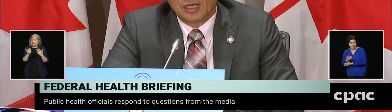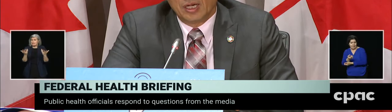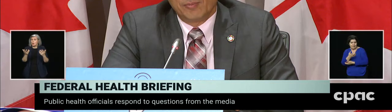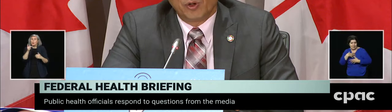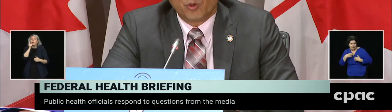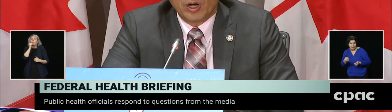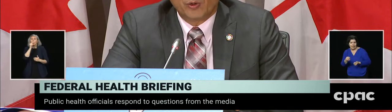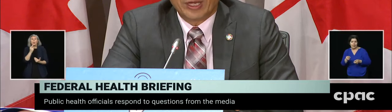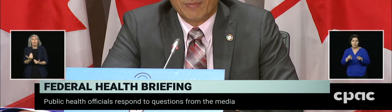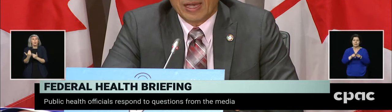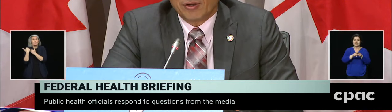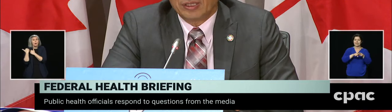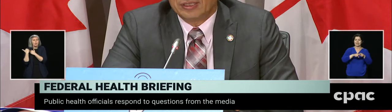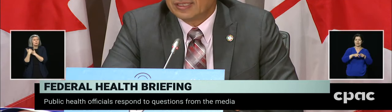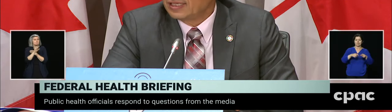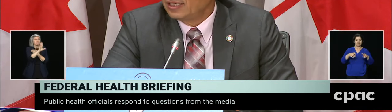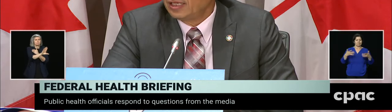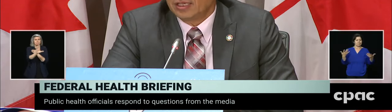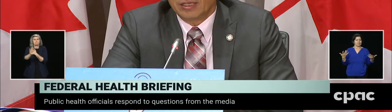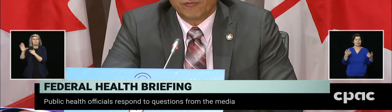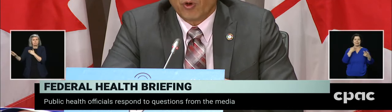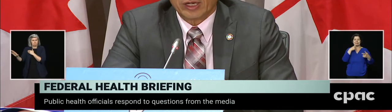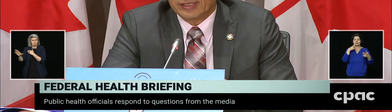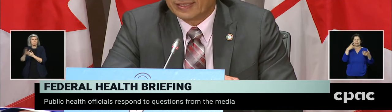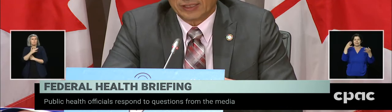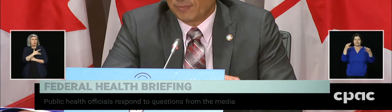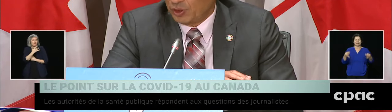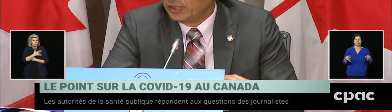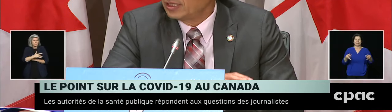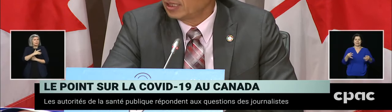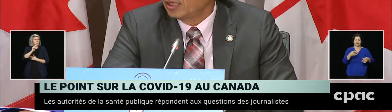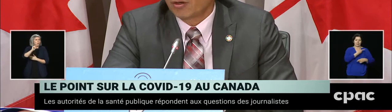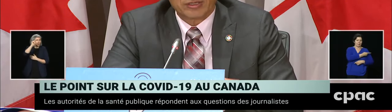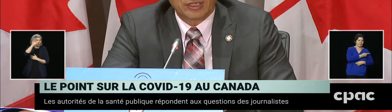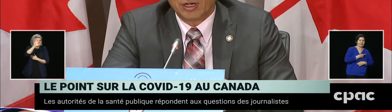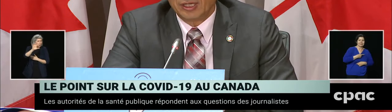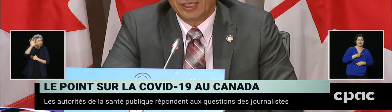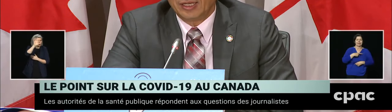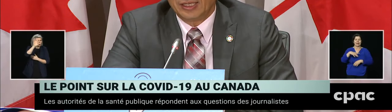RESPONSIBILITY THAT FALLS UNDER